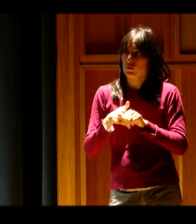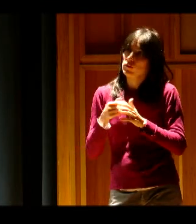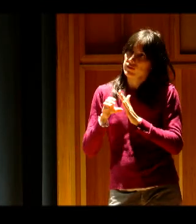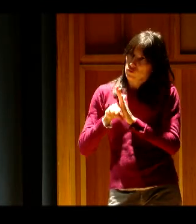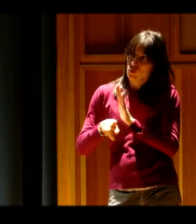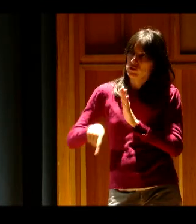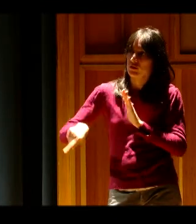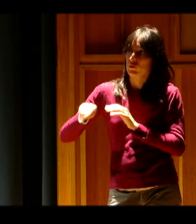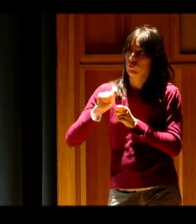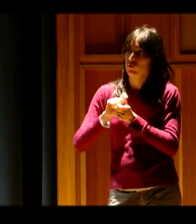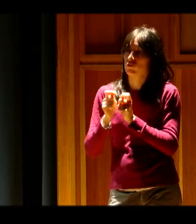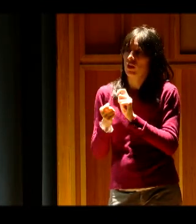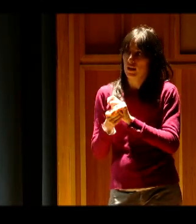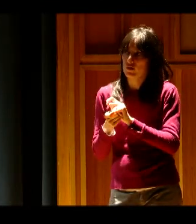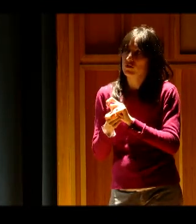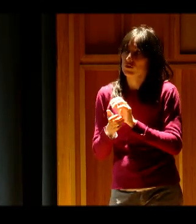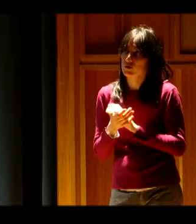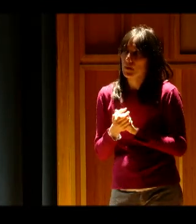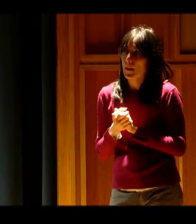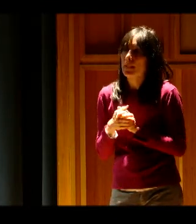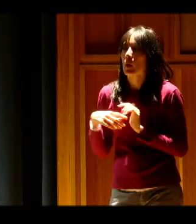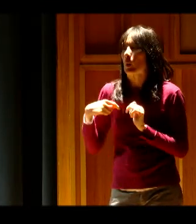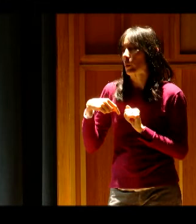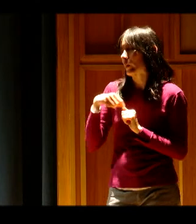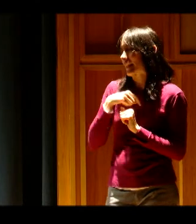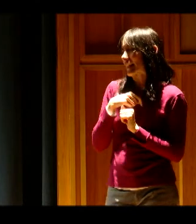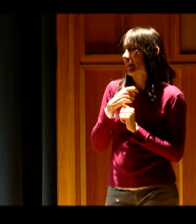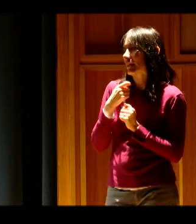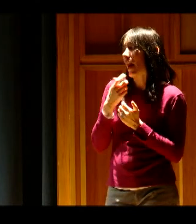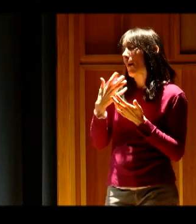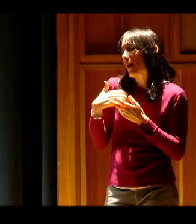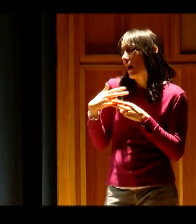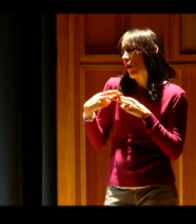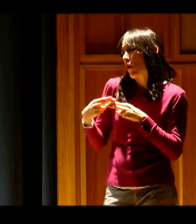So we've been looking very closely at eco-- what I call now eco cultural policy--